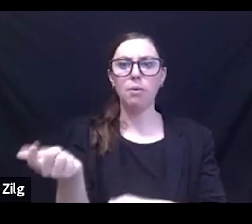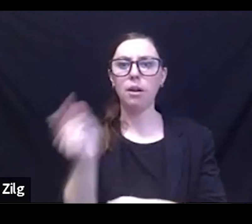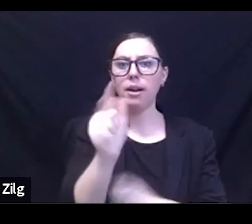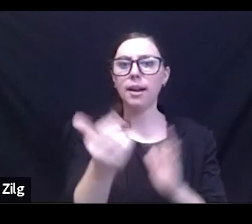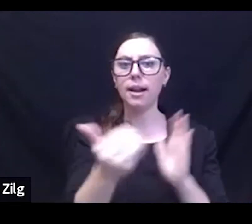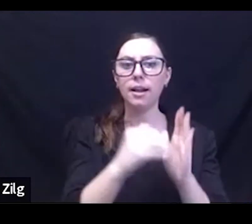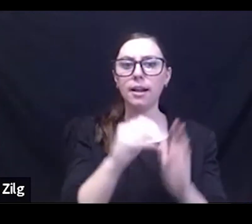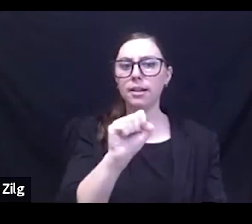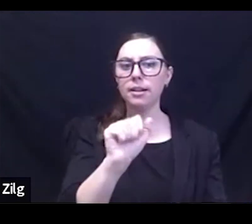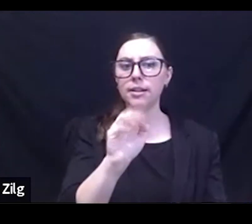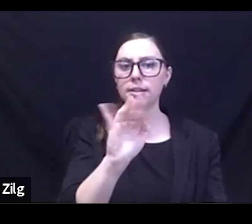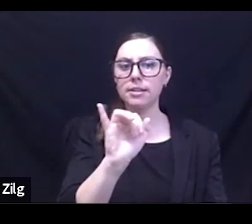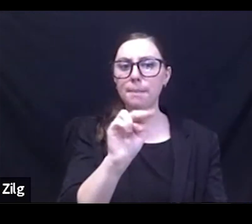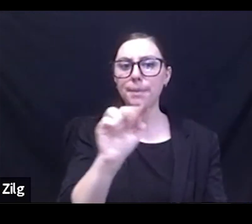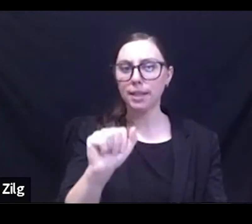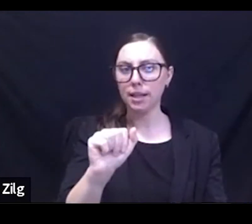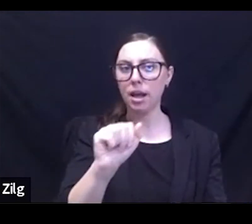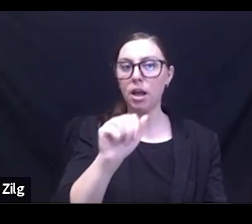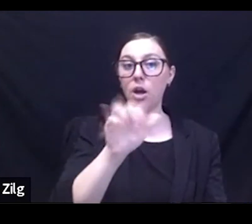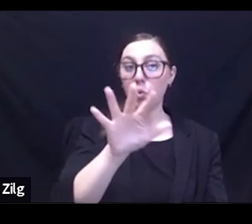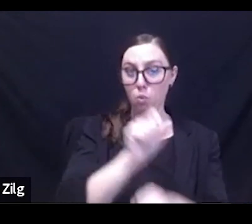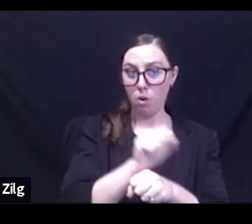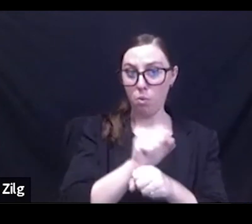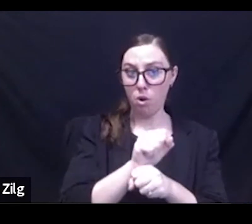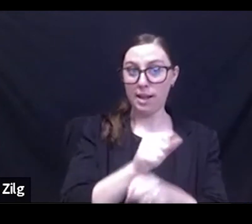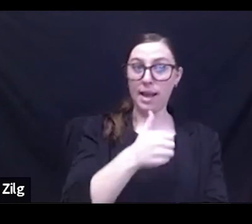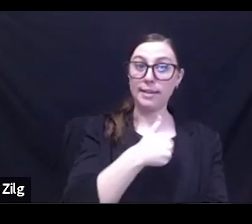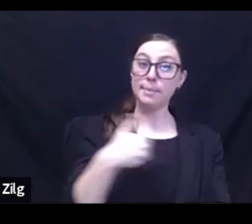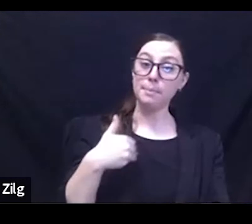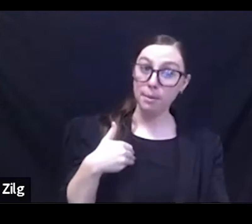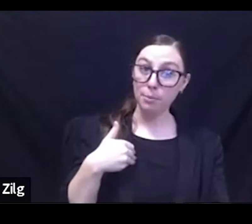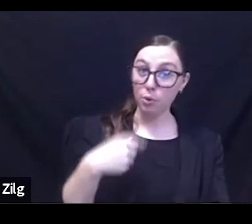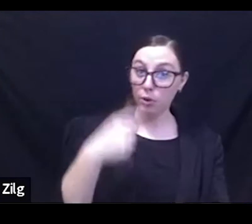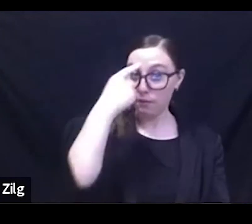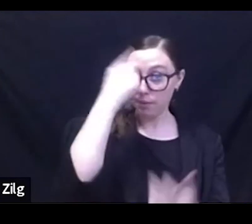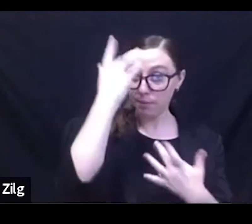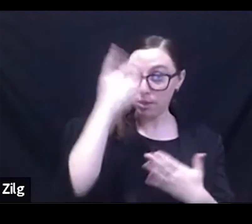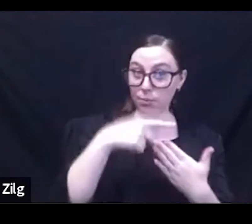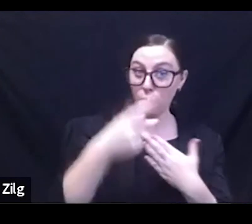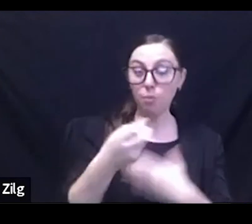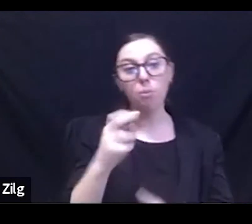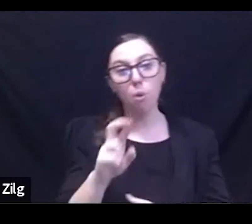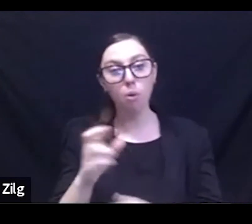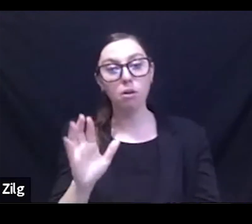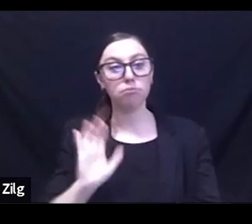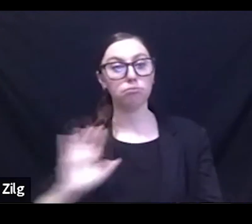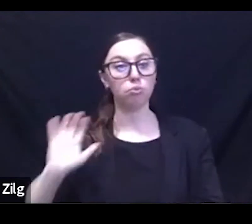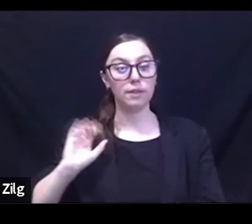and ask you, Sabina, in the context of your work, either as a member of our mental illness program or past work